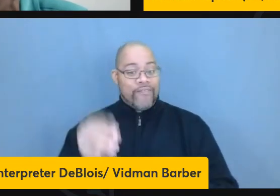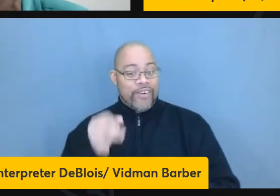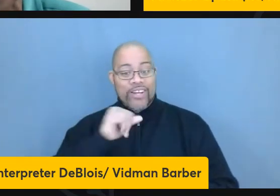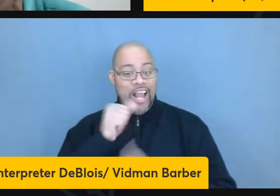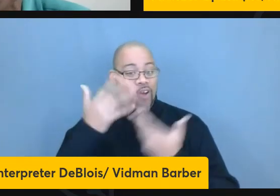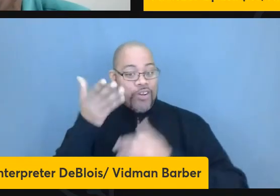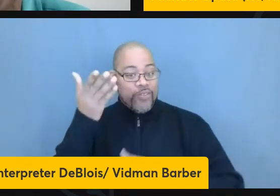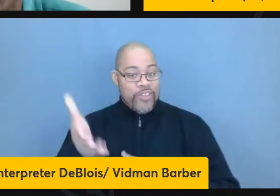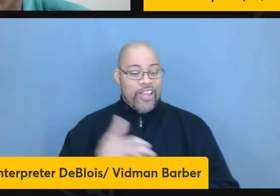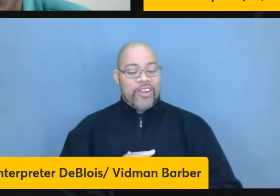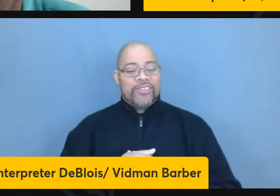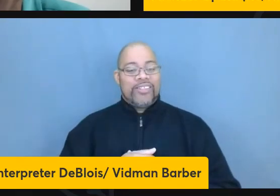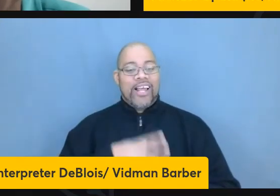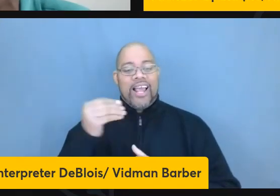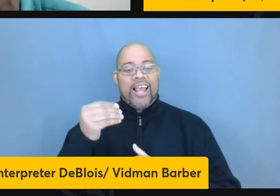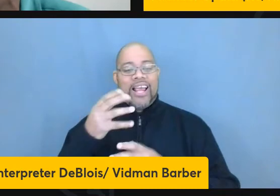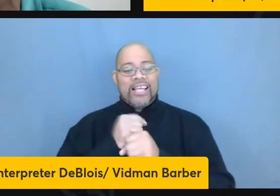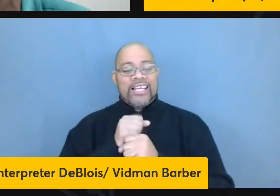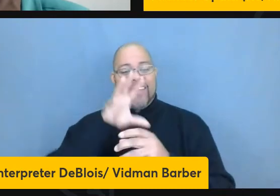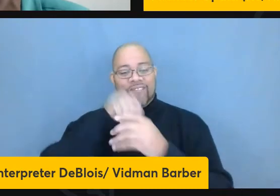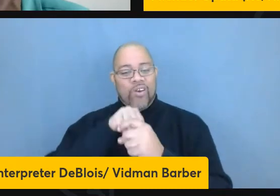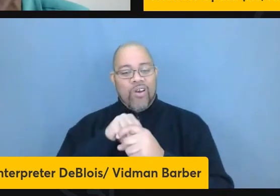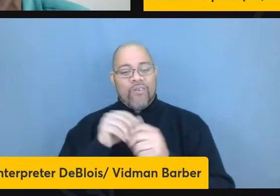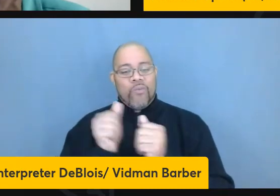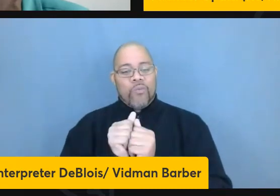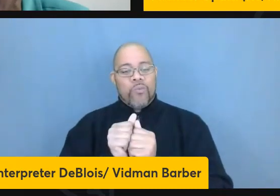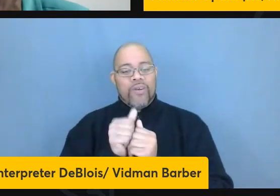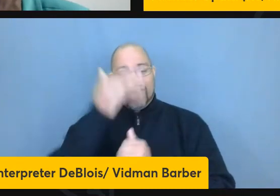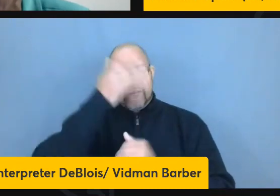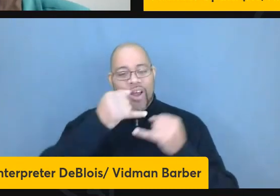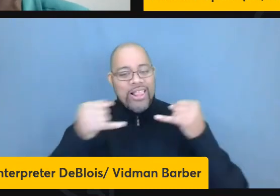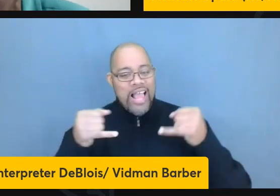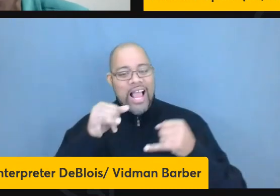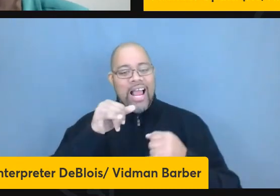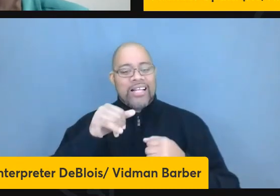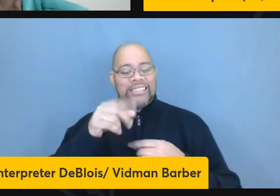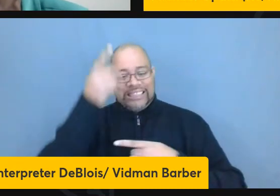there. And get involved in frontline immunology. It's really exciting.